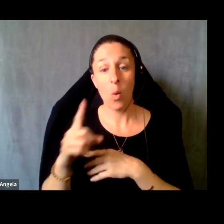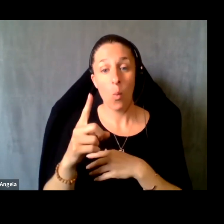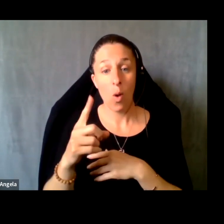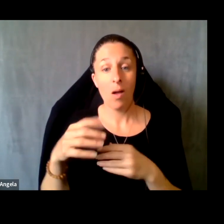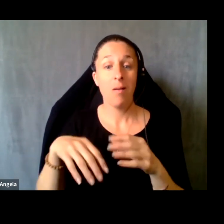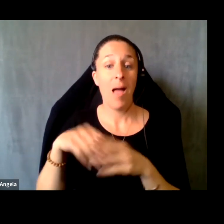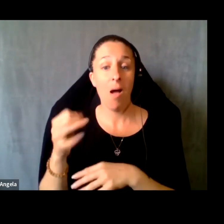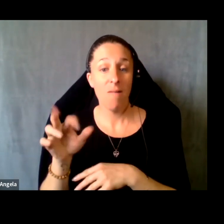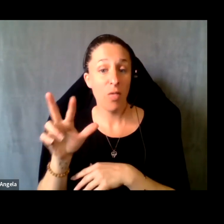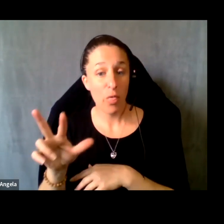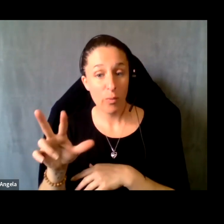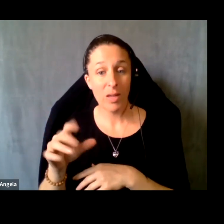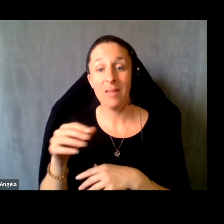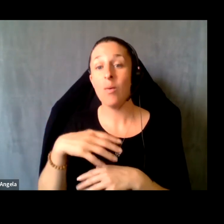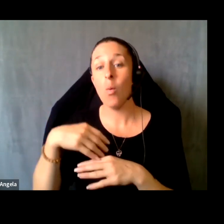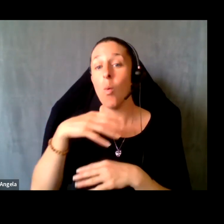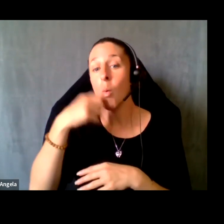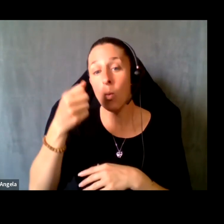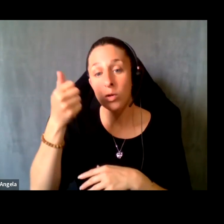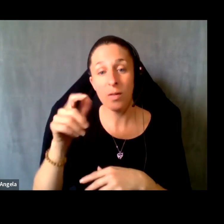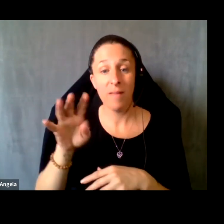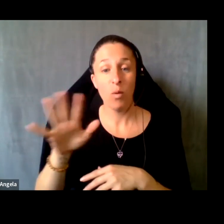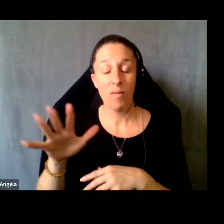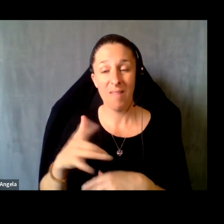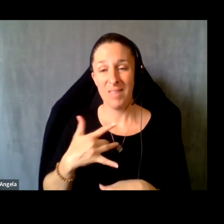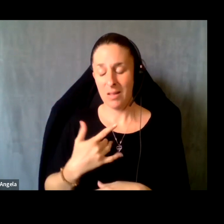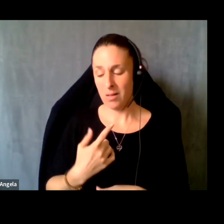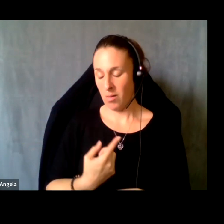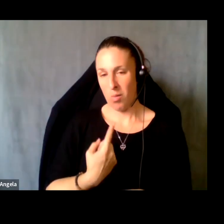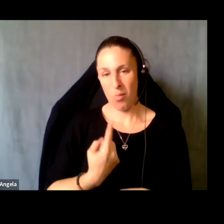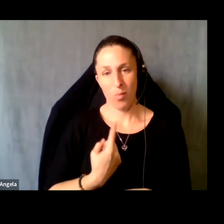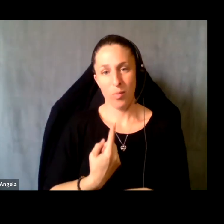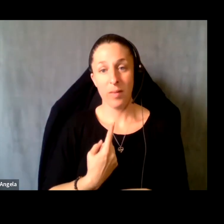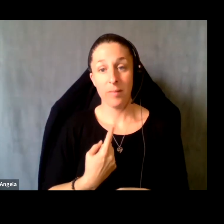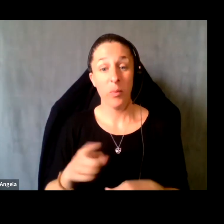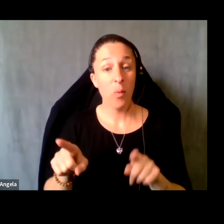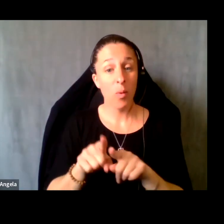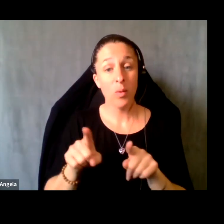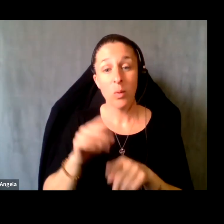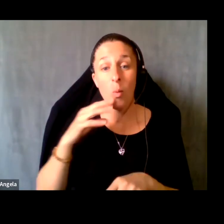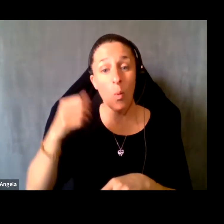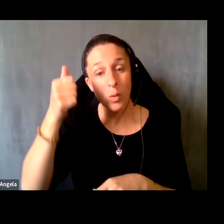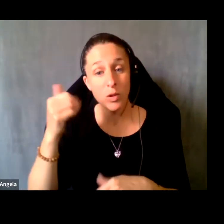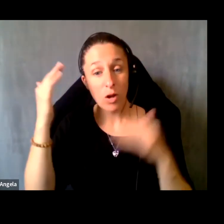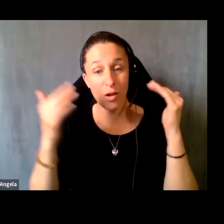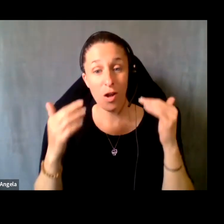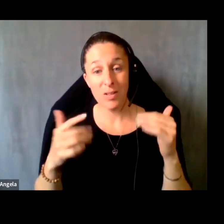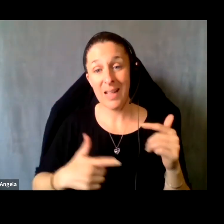age of 45 feel lonely. Additionally, older adults are now living longer than they did